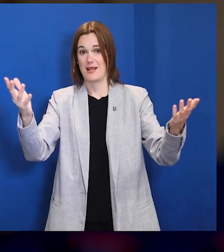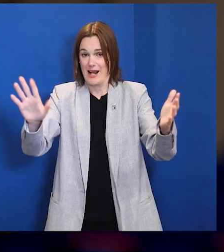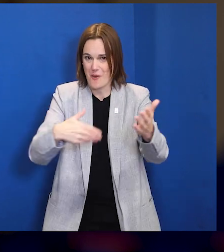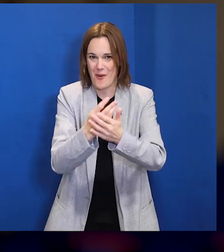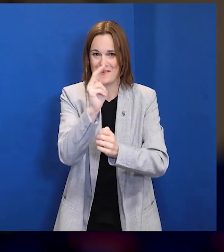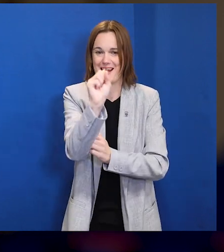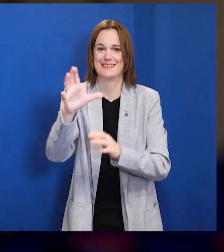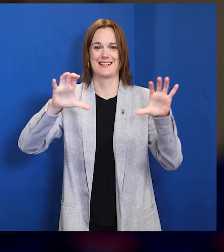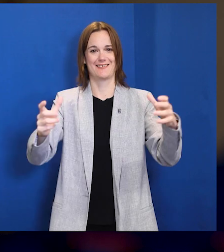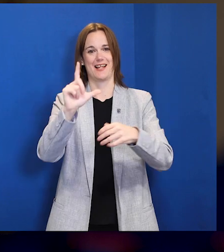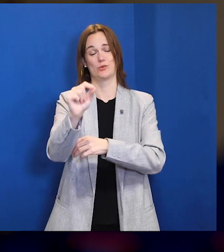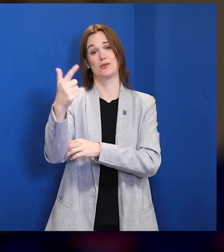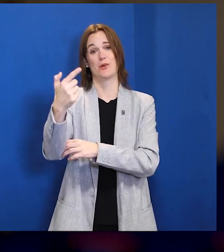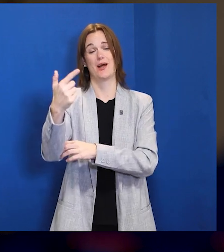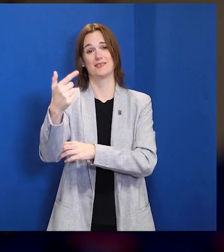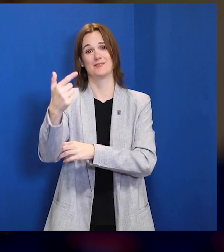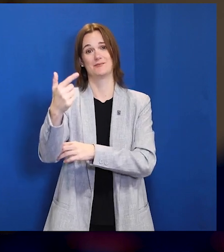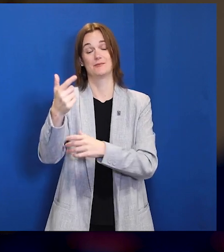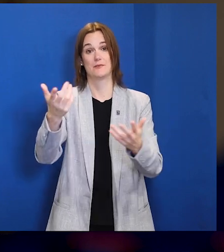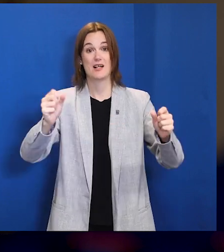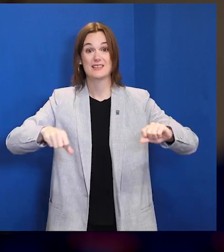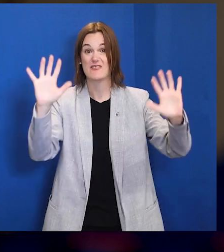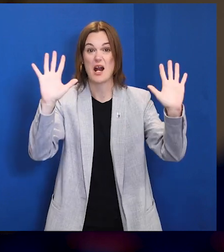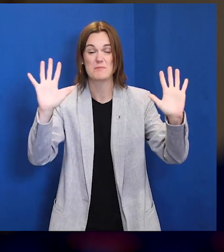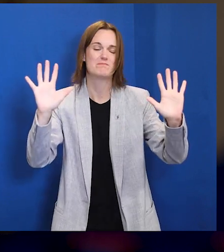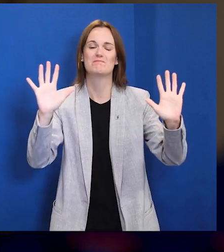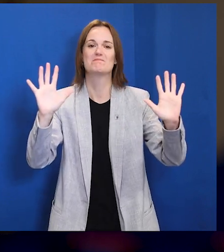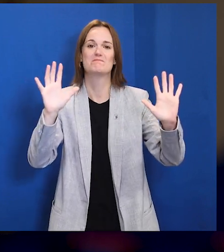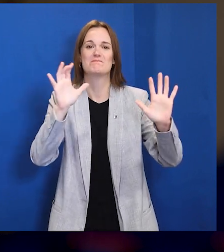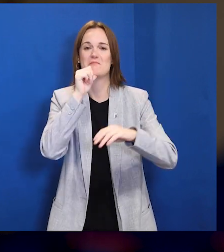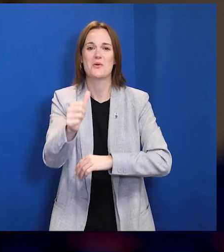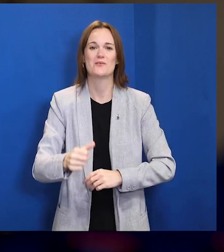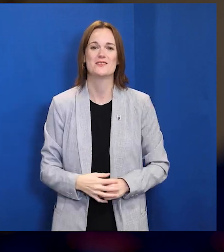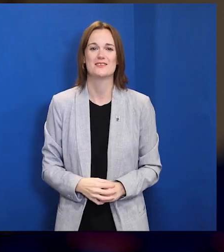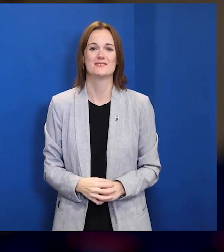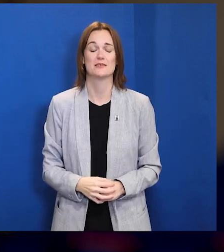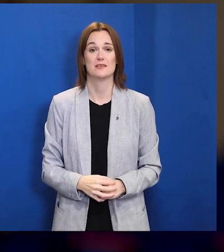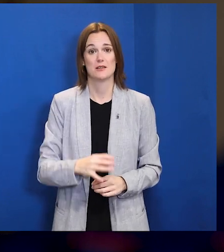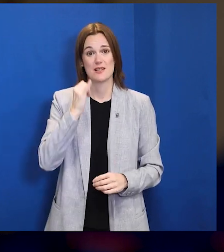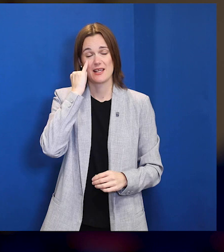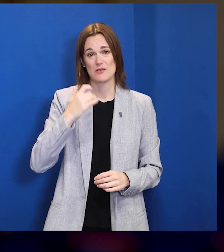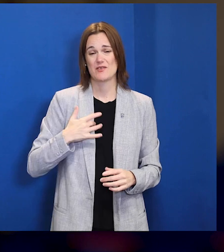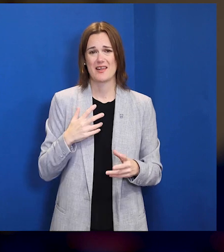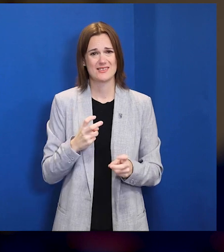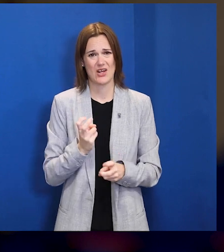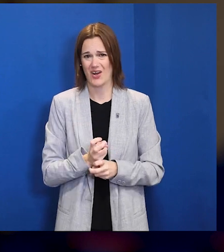of you all to express to my peers, and all NSCC 2021 graduating class, giving up